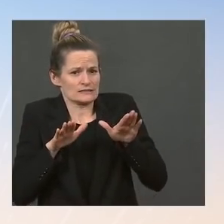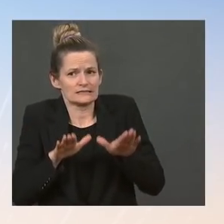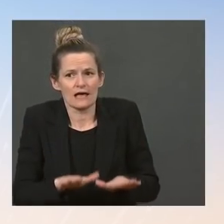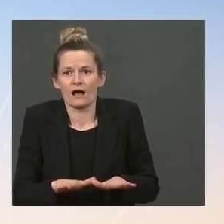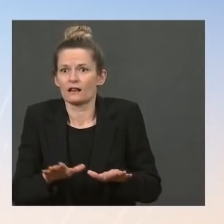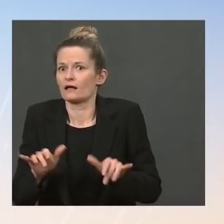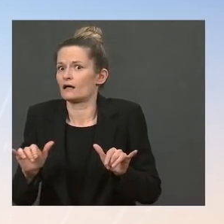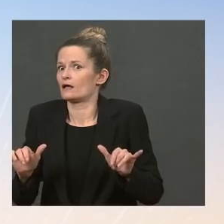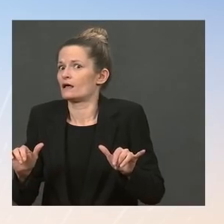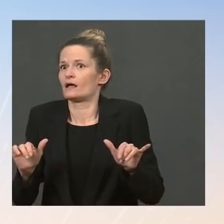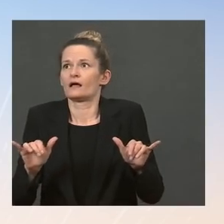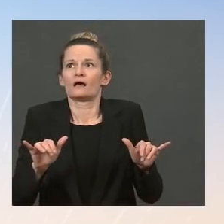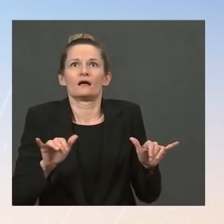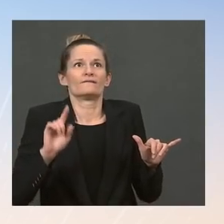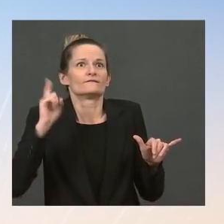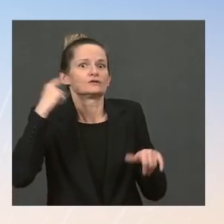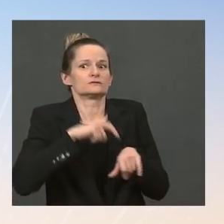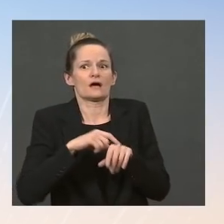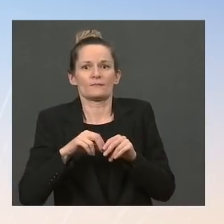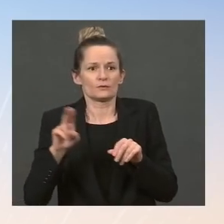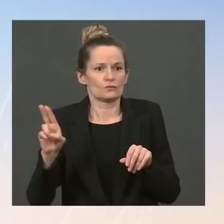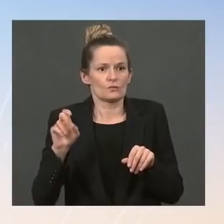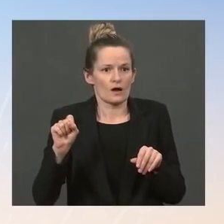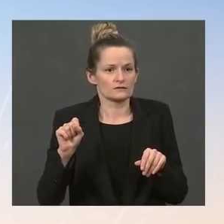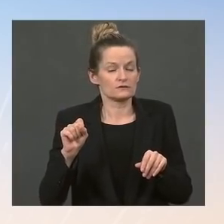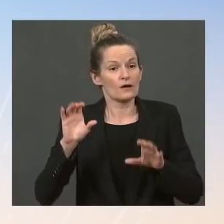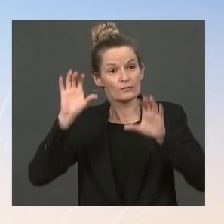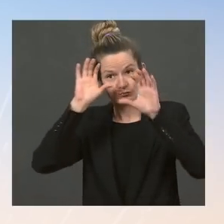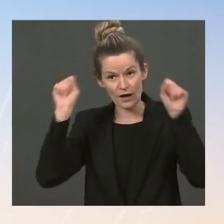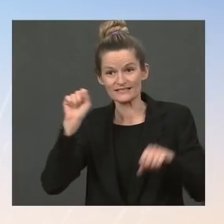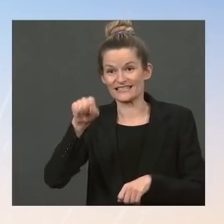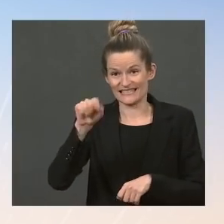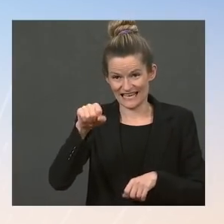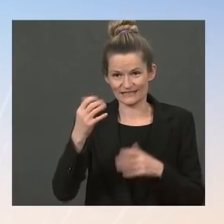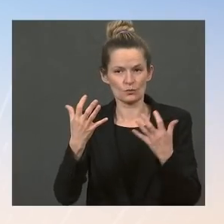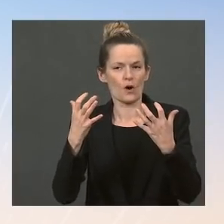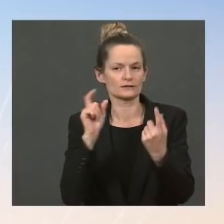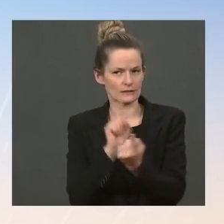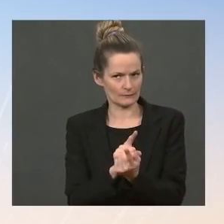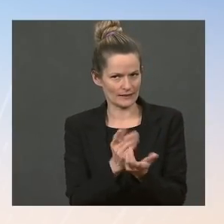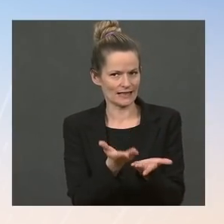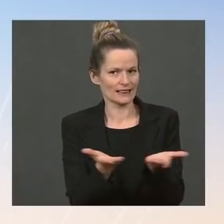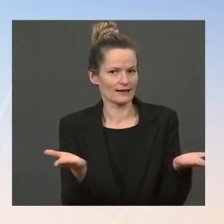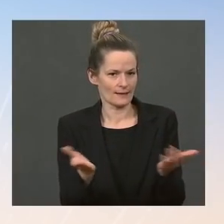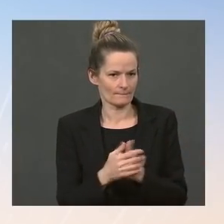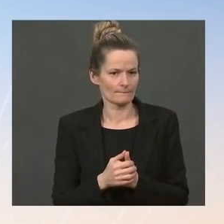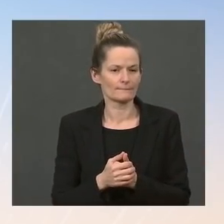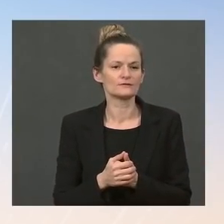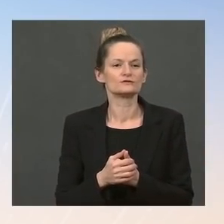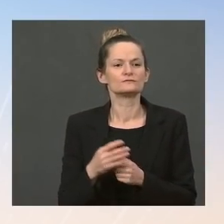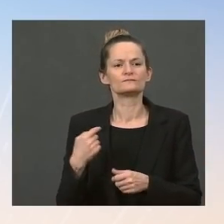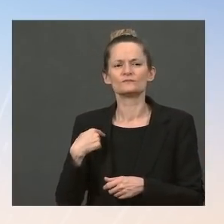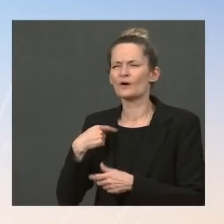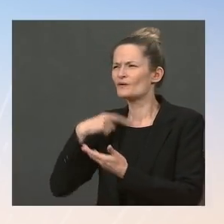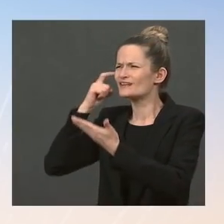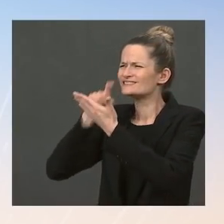The Press: Can I ask a follow-up on that question? Ms. Psaki: Go ahead. The Press: We're starting to get some numbers about where some of the Afghan -- Ms. Psaki: Yeah. The Press: -- evacuees will be resettled.